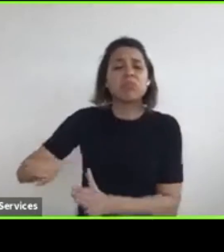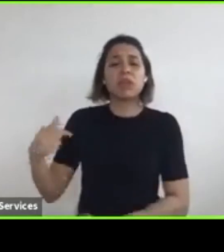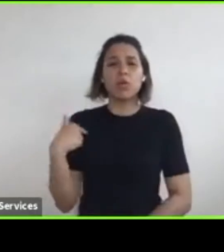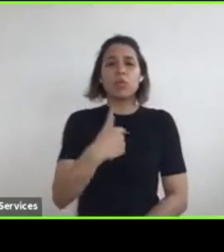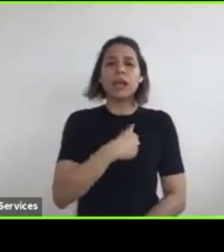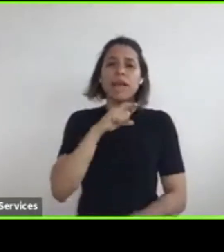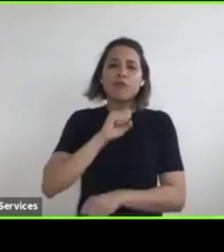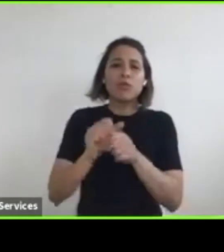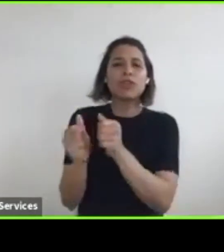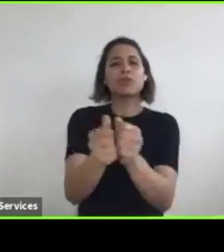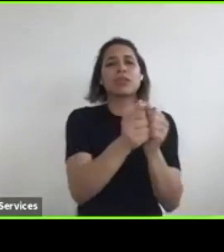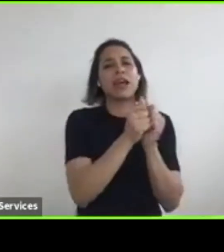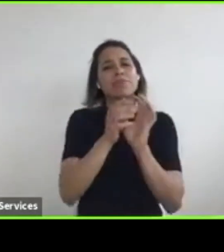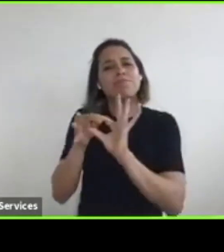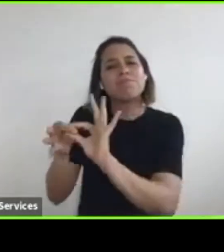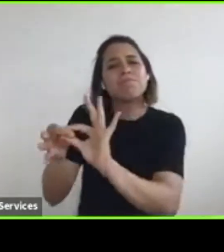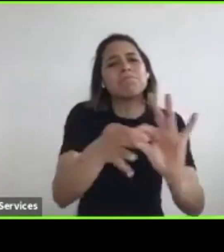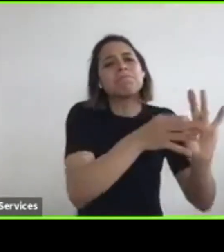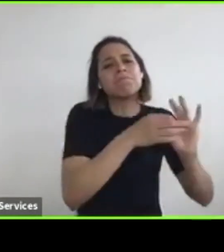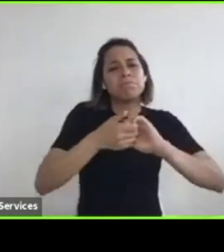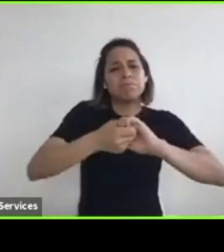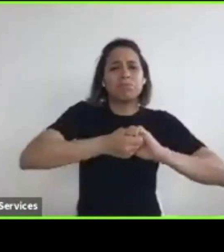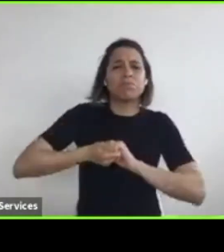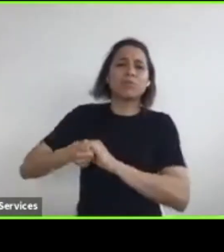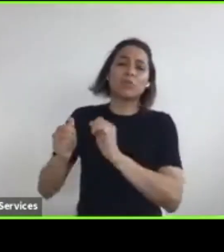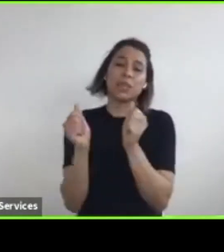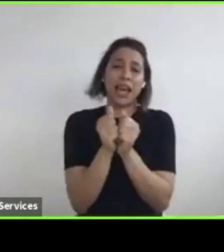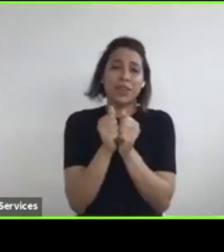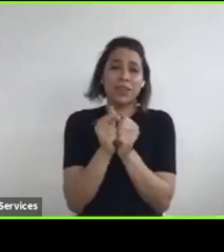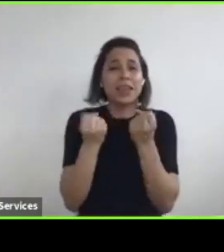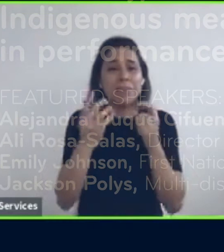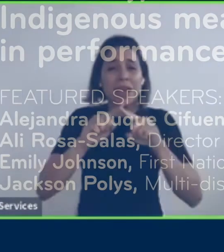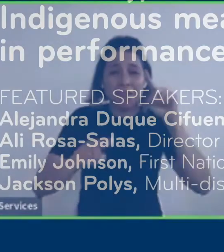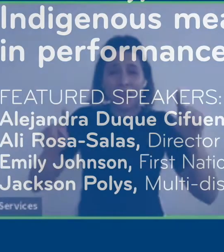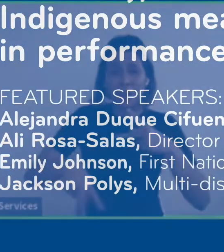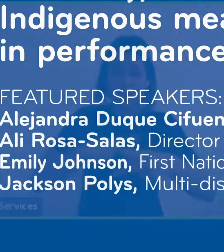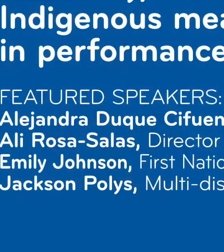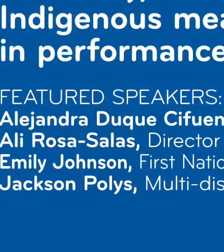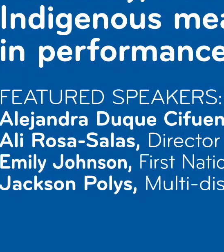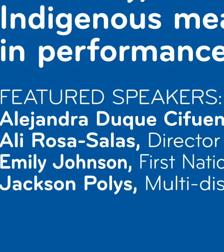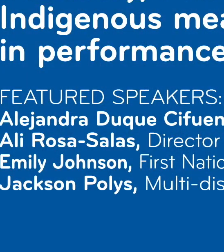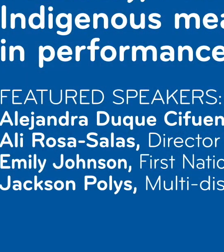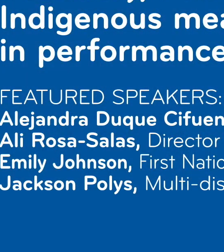IN THE MANY, VARIED, AND ONGOING FORMS WE CAN RIGHT NOW AND IN THE FUTURE. TO SHARE OUR MOVING KNOWLEDGE WITH